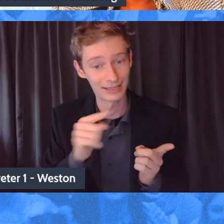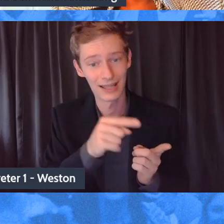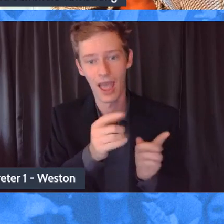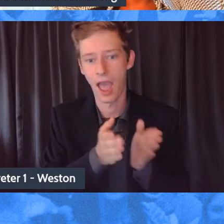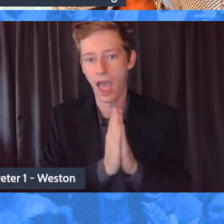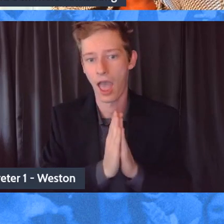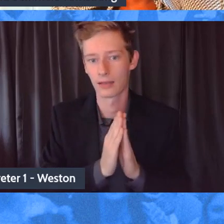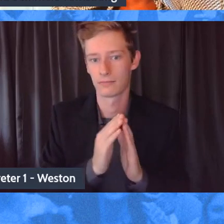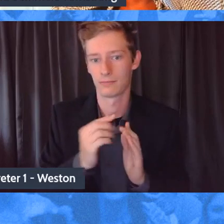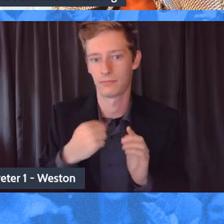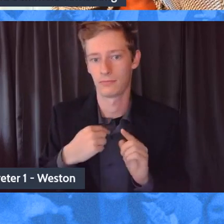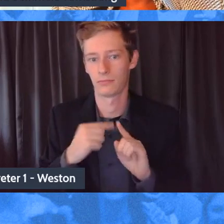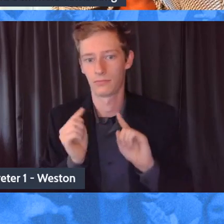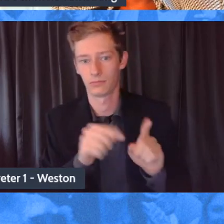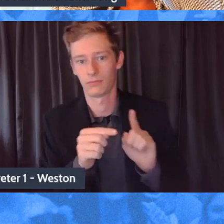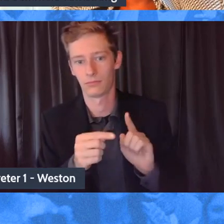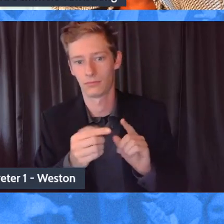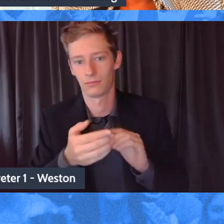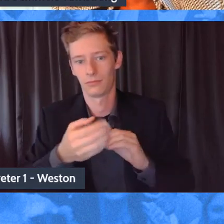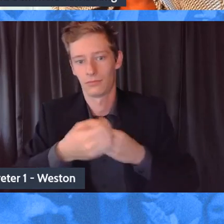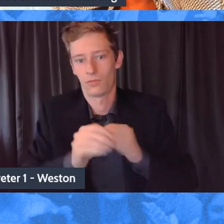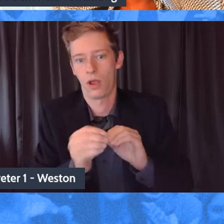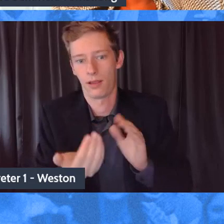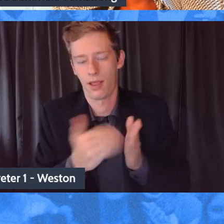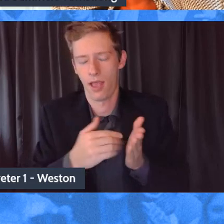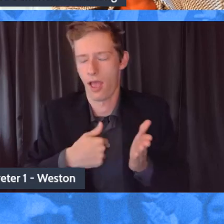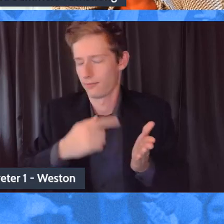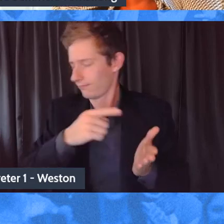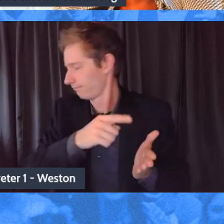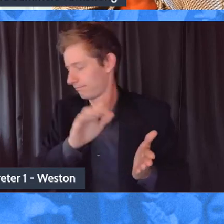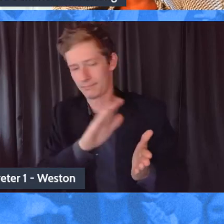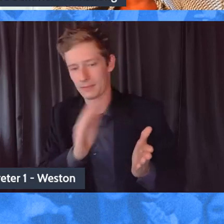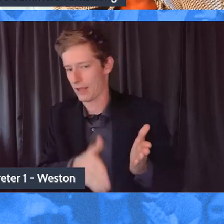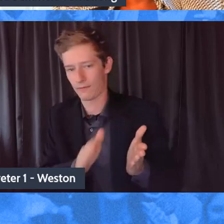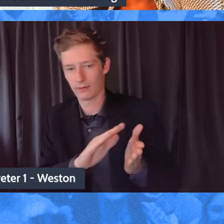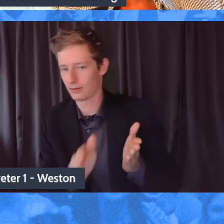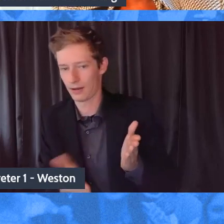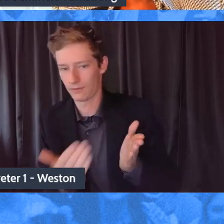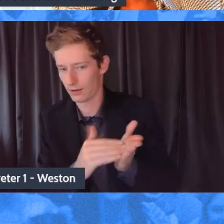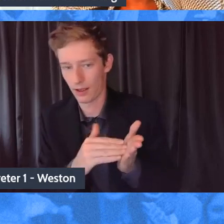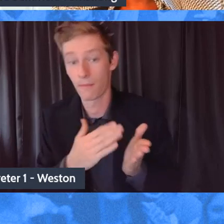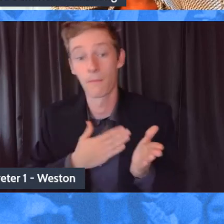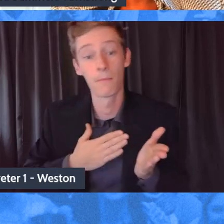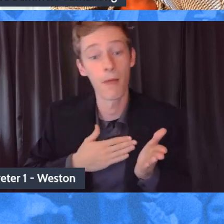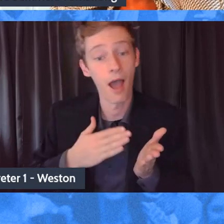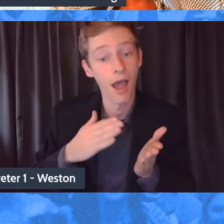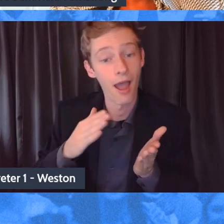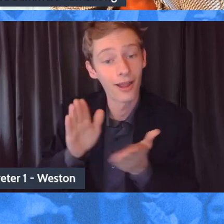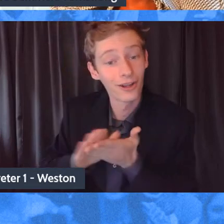I was like a no, never again. But my students were the ones who convinced me to run for office. But I will say,